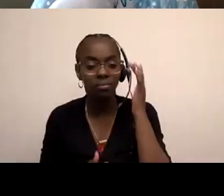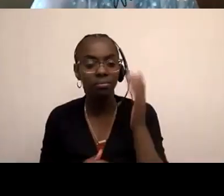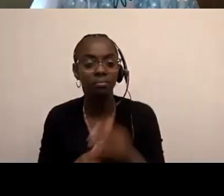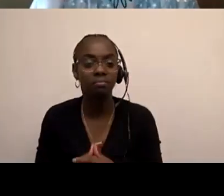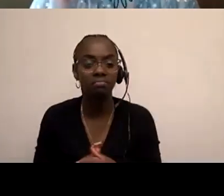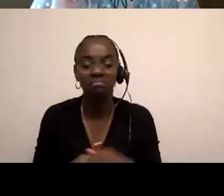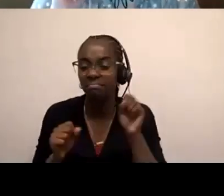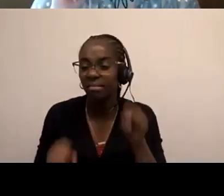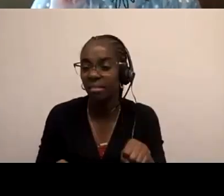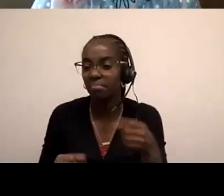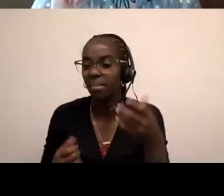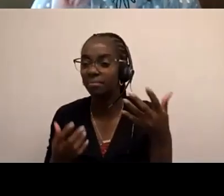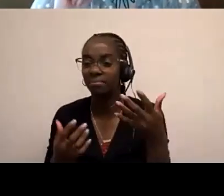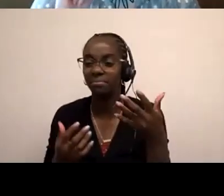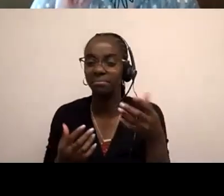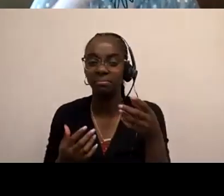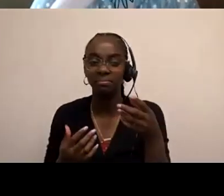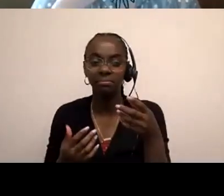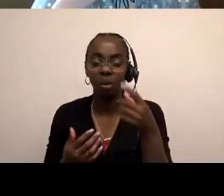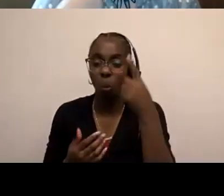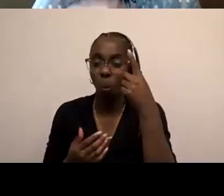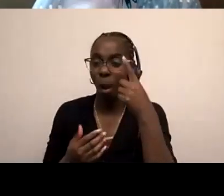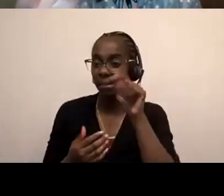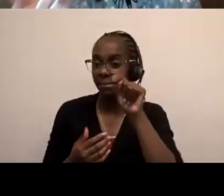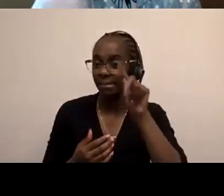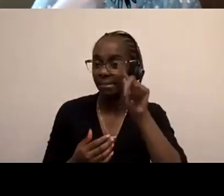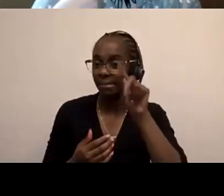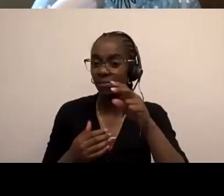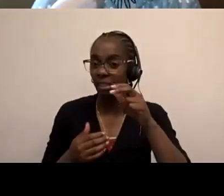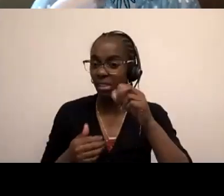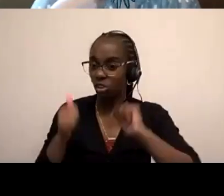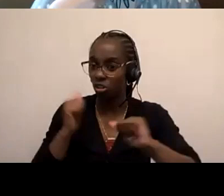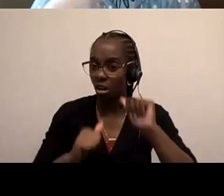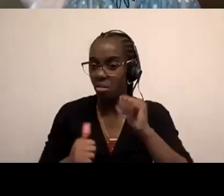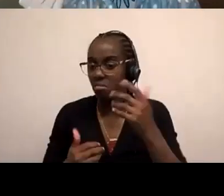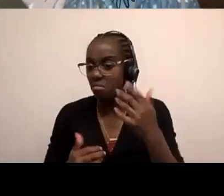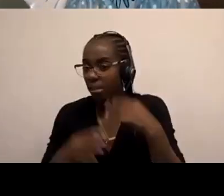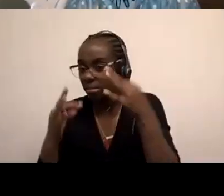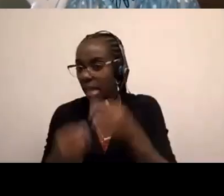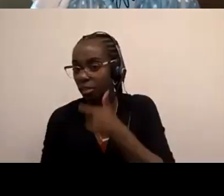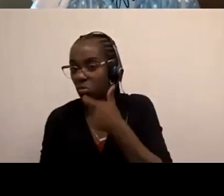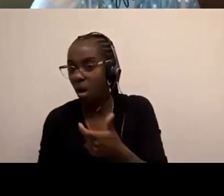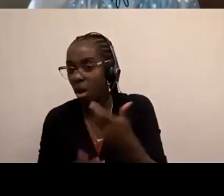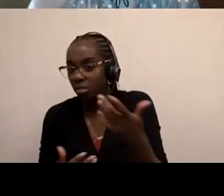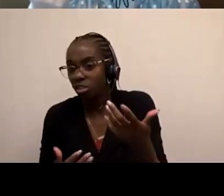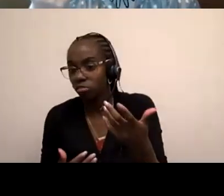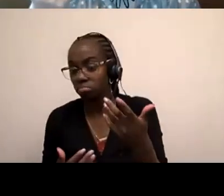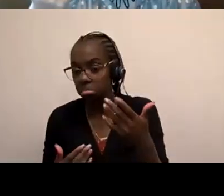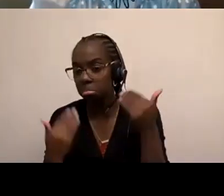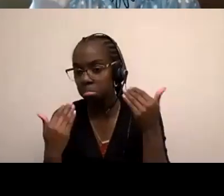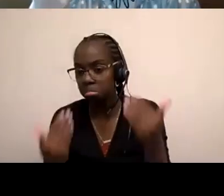THE SHOW I DECIDED TO WATCH, I DIDN'T HAVE TO WATCH COMMERCIALS TODAY BECAUSE IT WAS PART OF ON DEMAND WITHOUT COMMERICALS